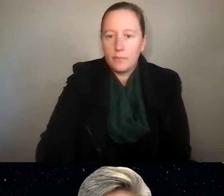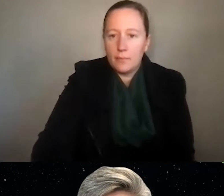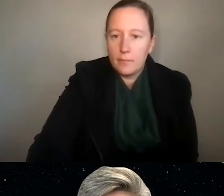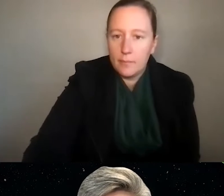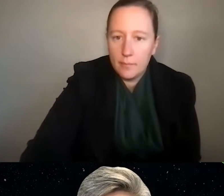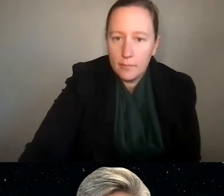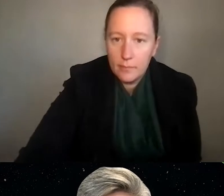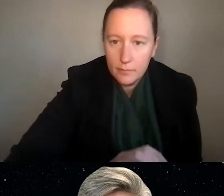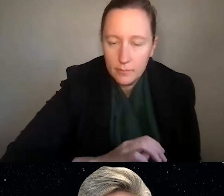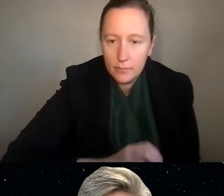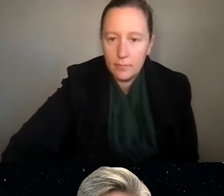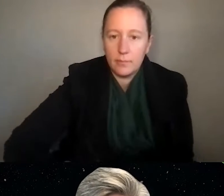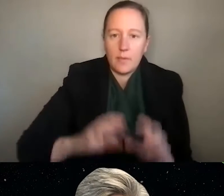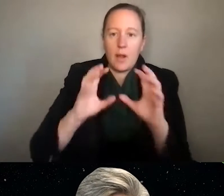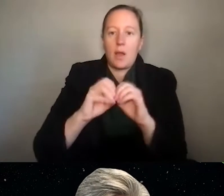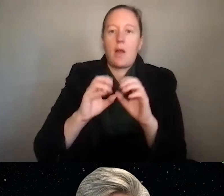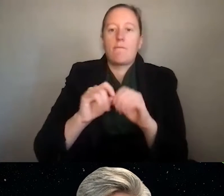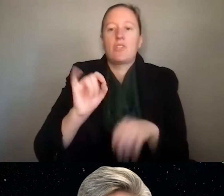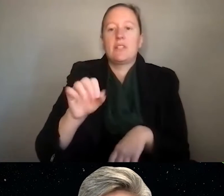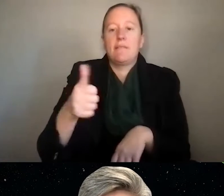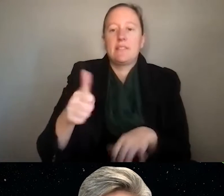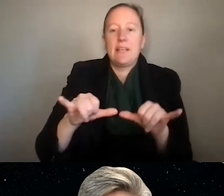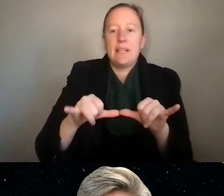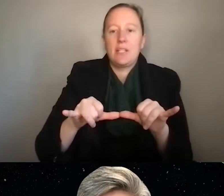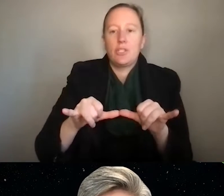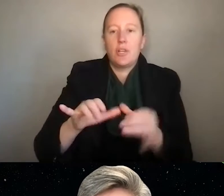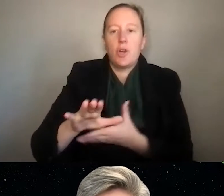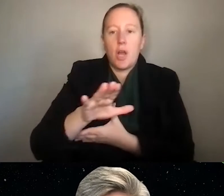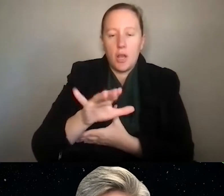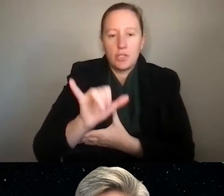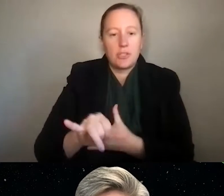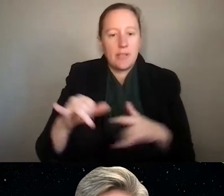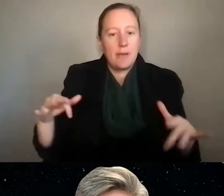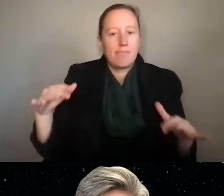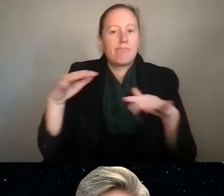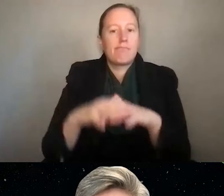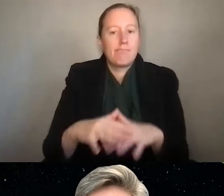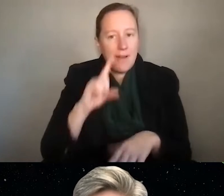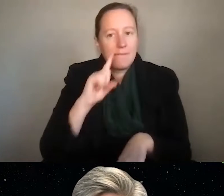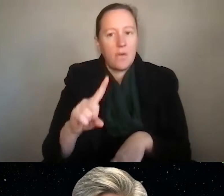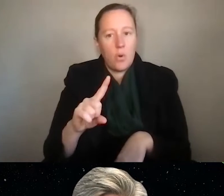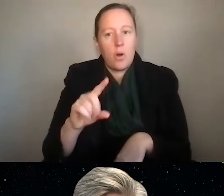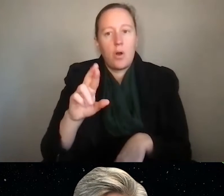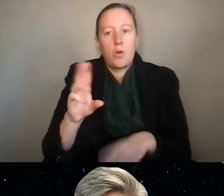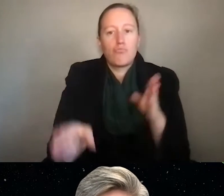a conference of 10 engineering colleges that have come together for a robot competition,